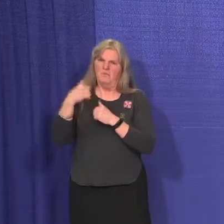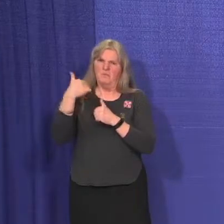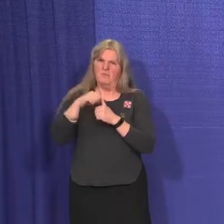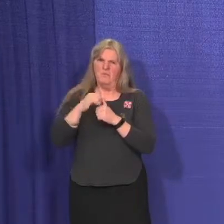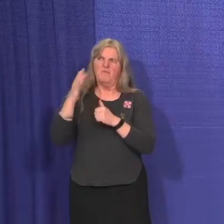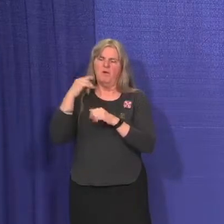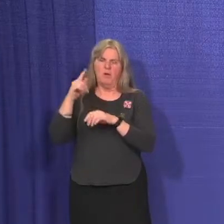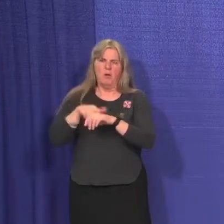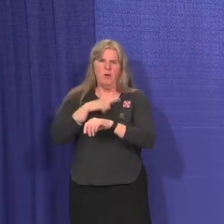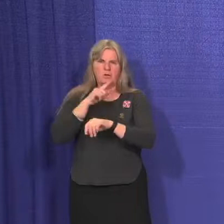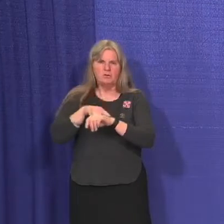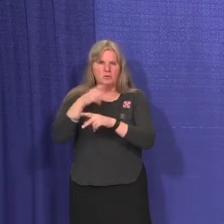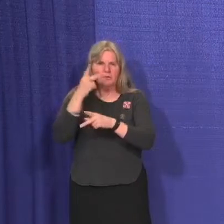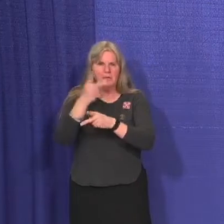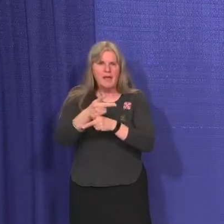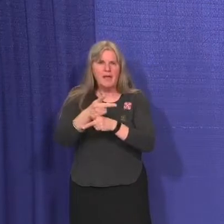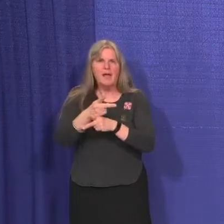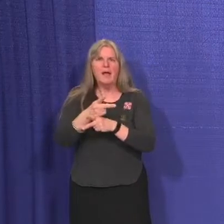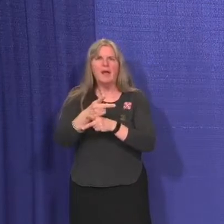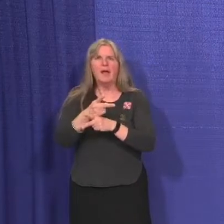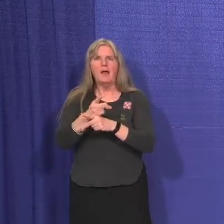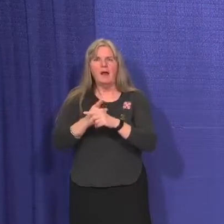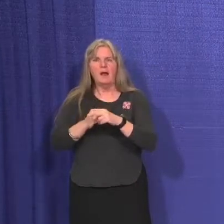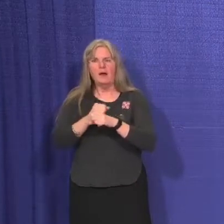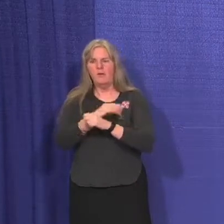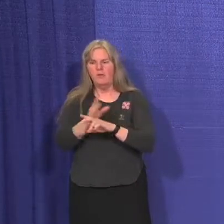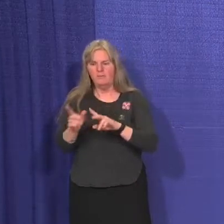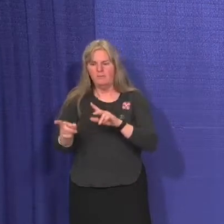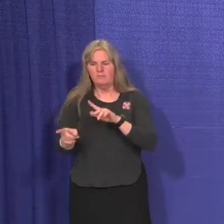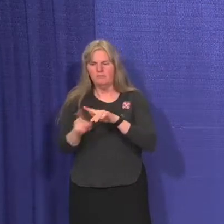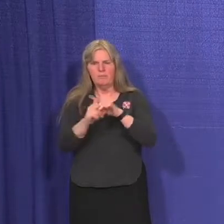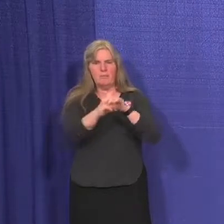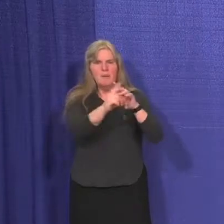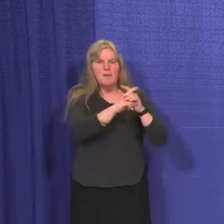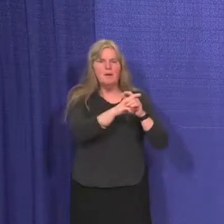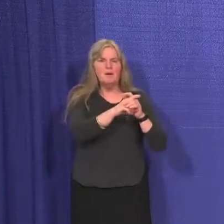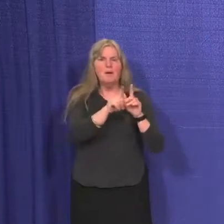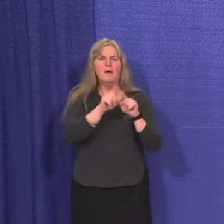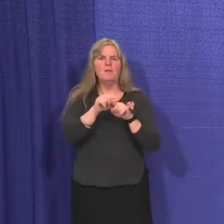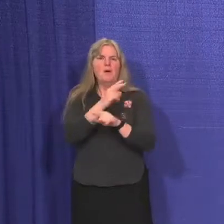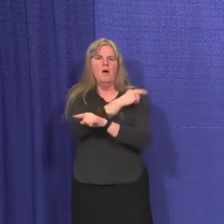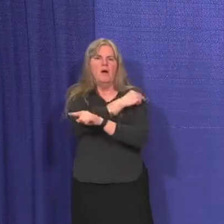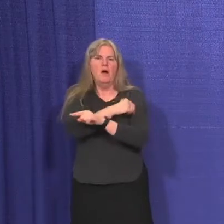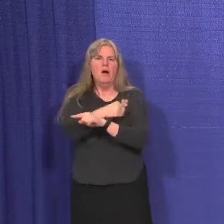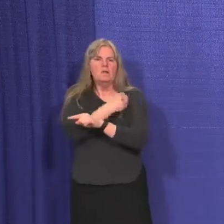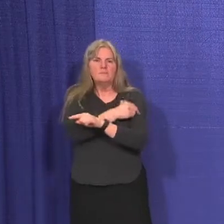We know in medical settings, COVID transmission has at times